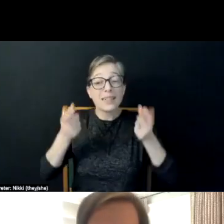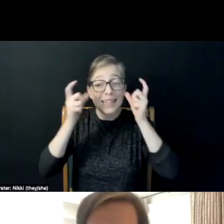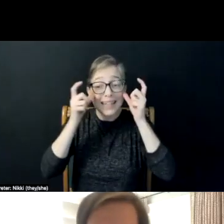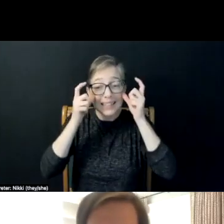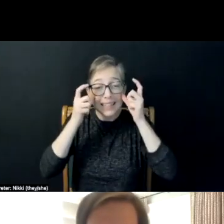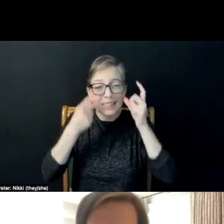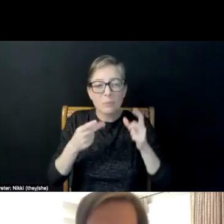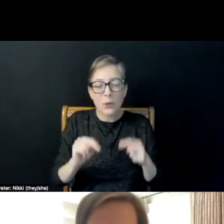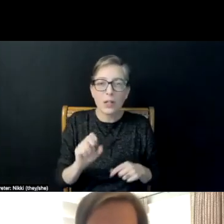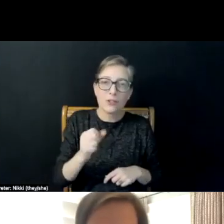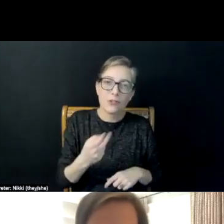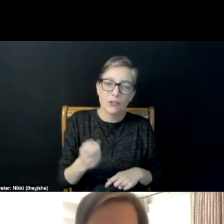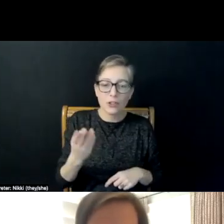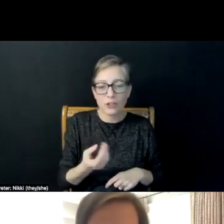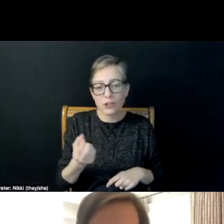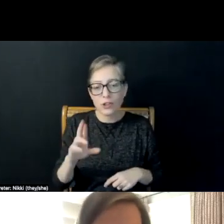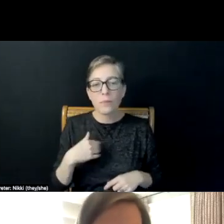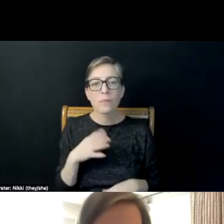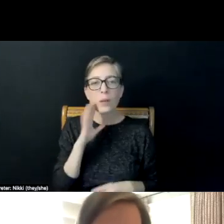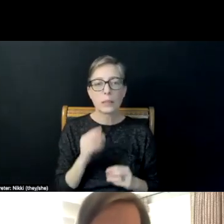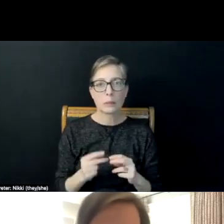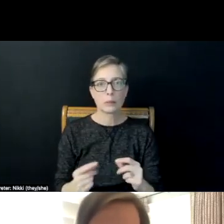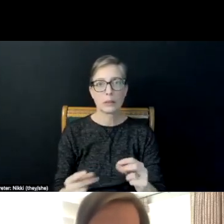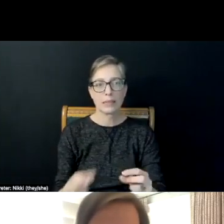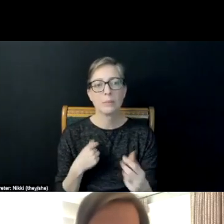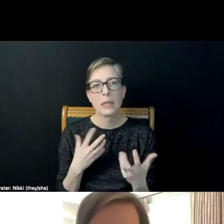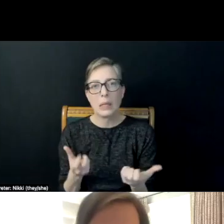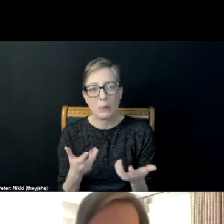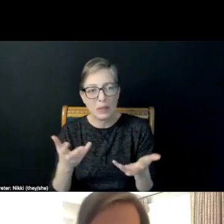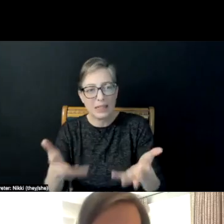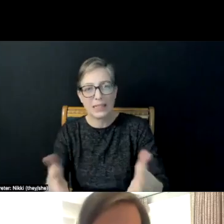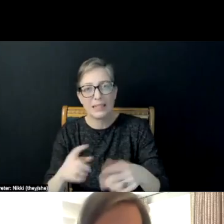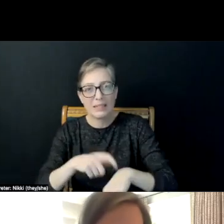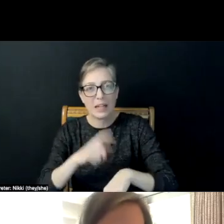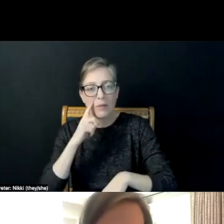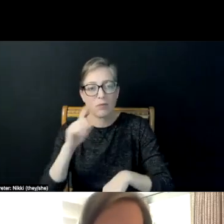only because I want to leave time for some important conversation because I think those first two talks were incredible.